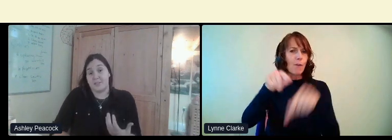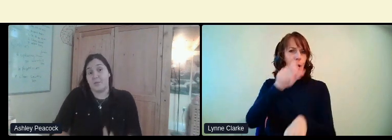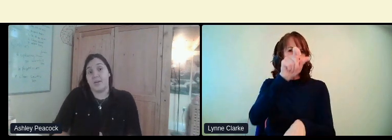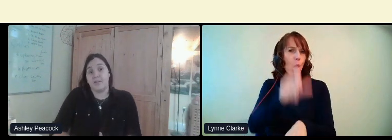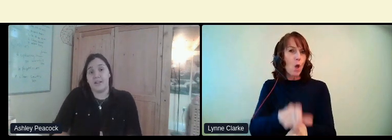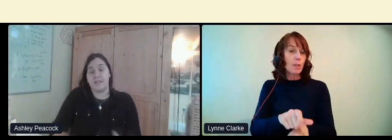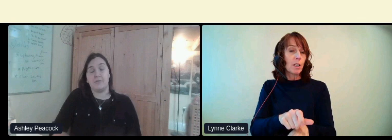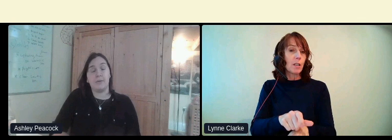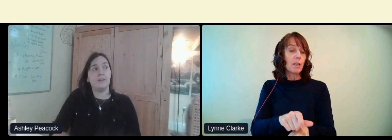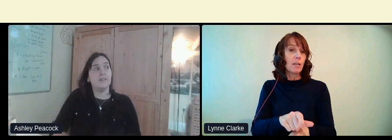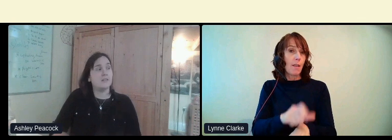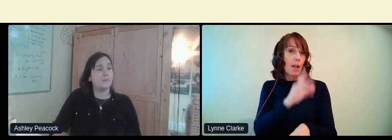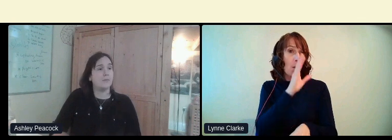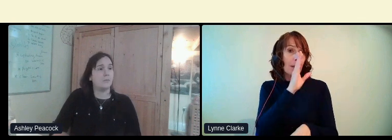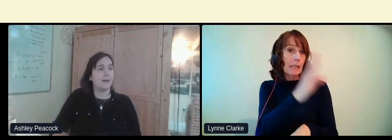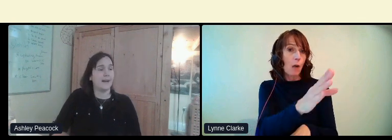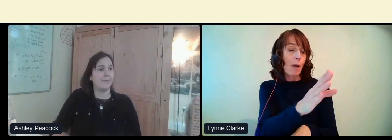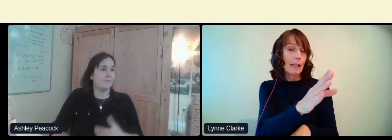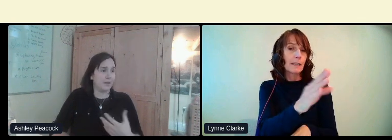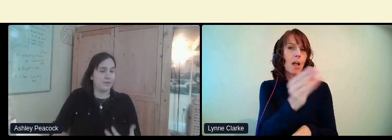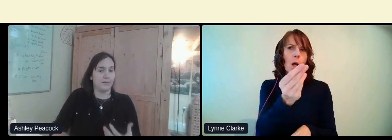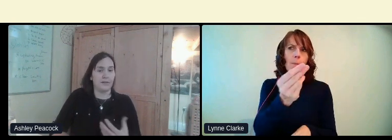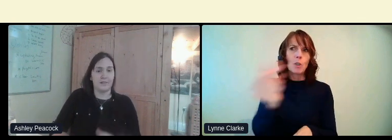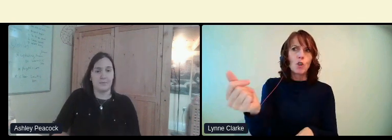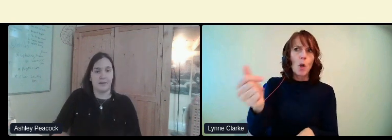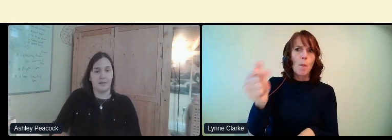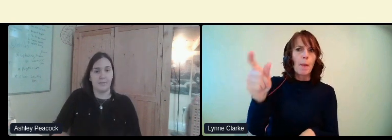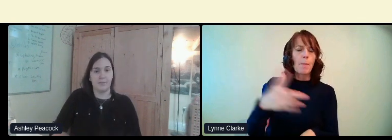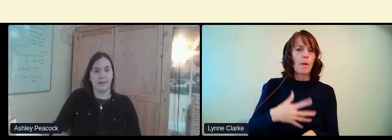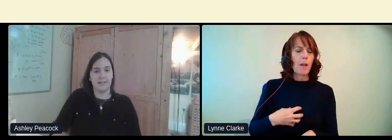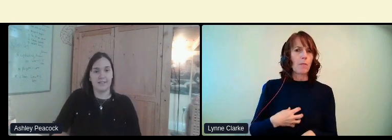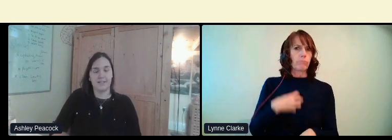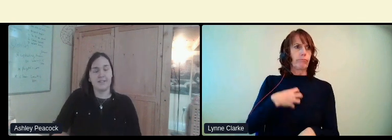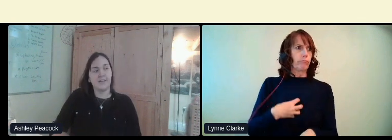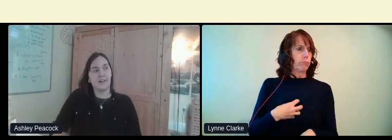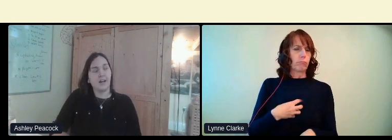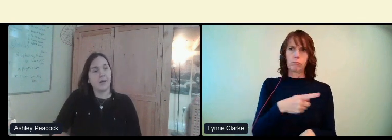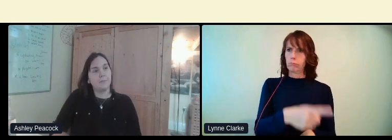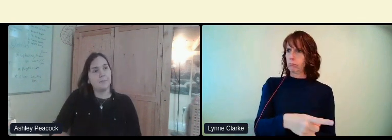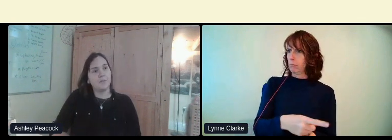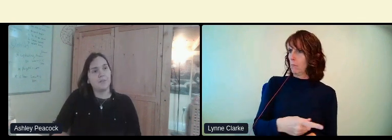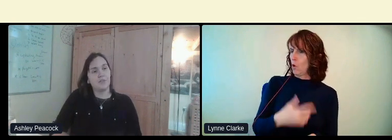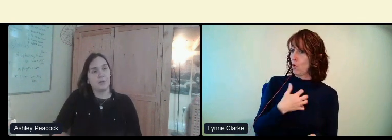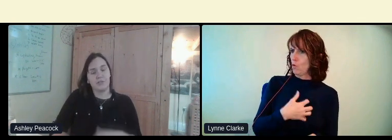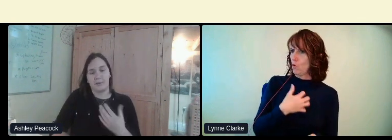it's quite effective but some people might feel like it's being impolite. So just make